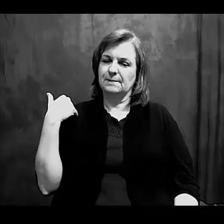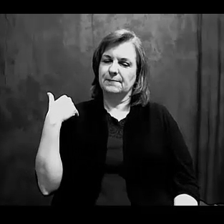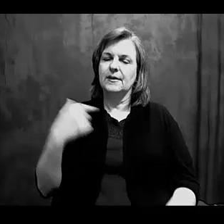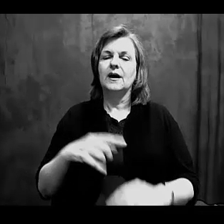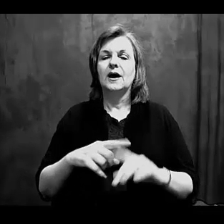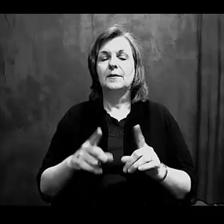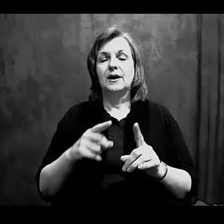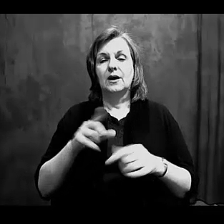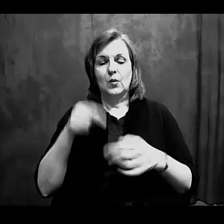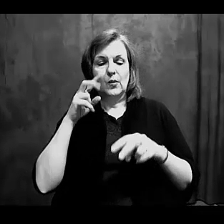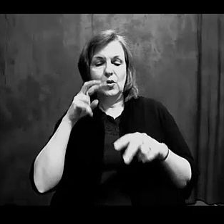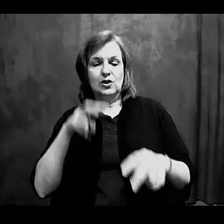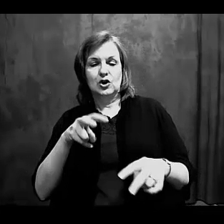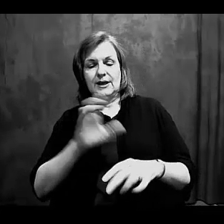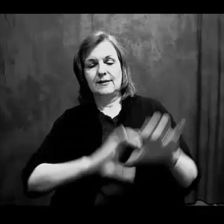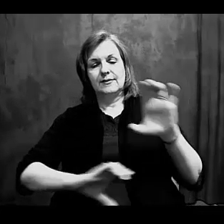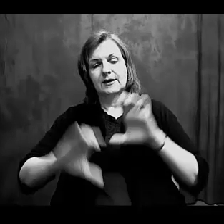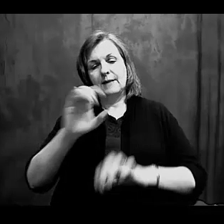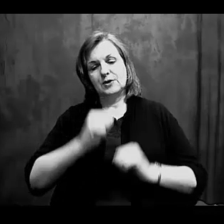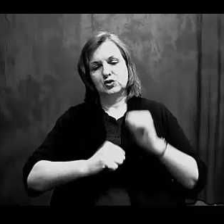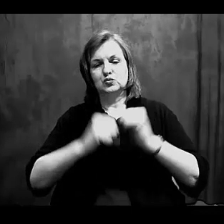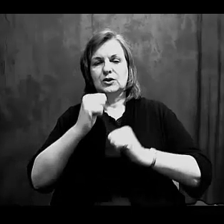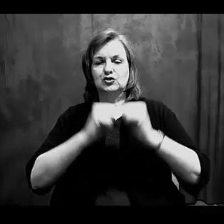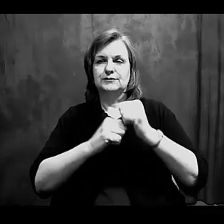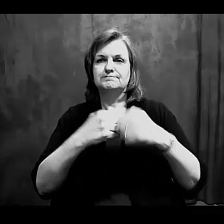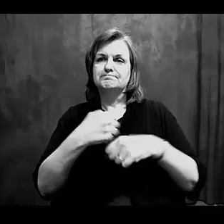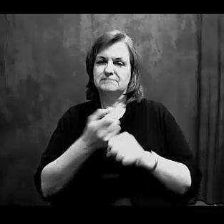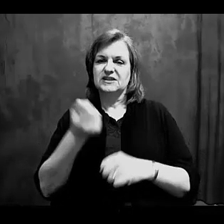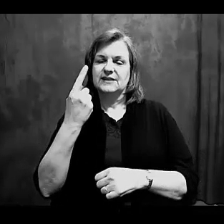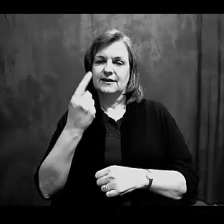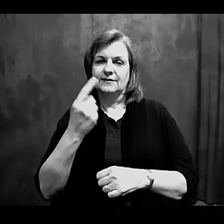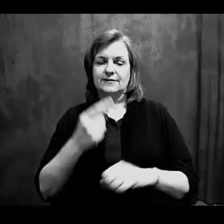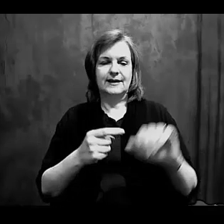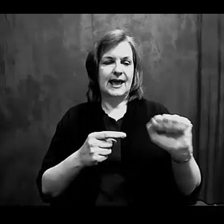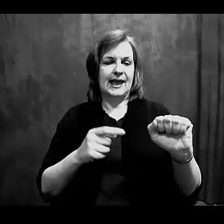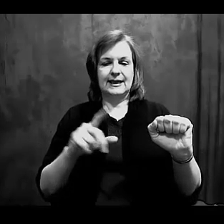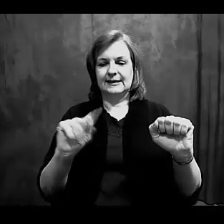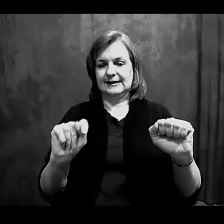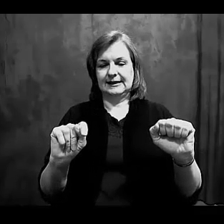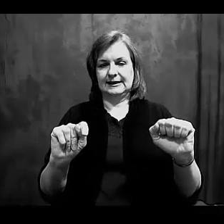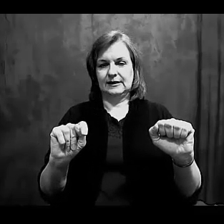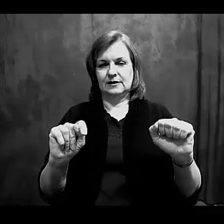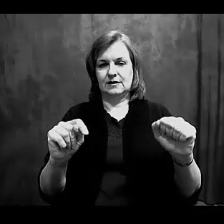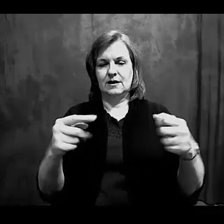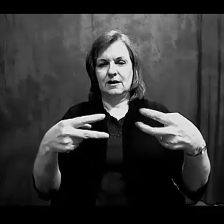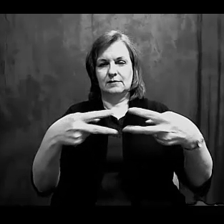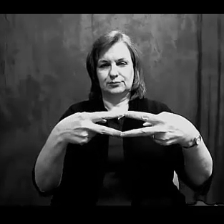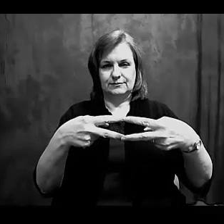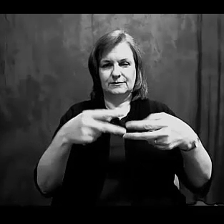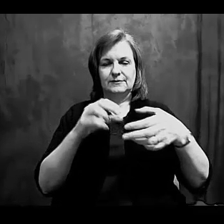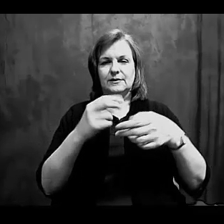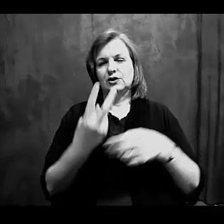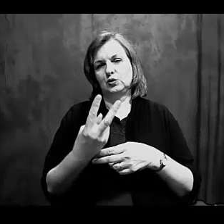but when we look at the chemical structures it makes a lot of sense --- A and T actually form two hydrogen bonds